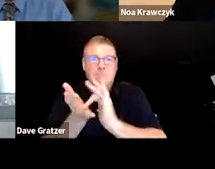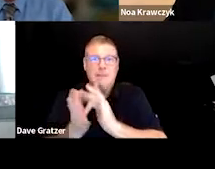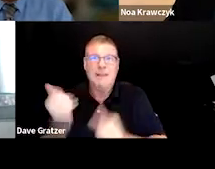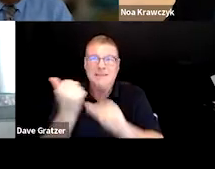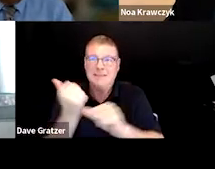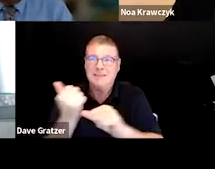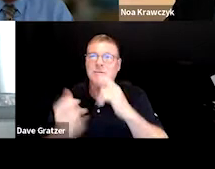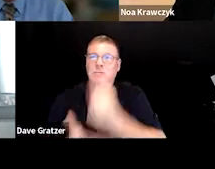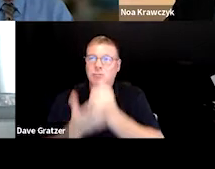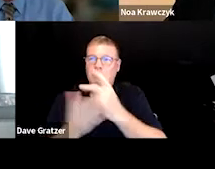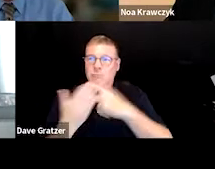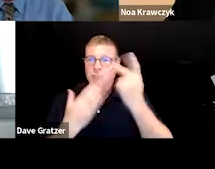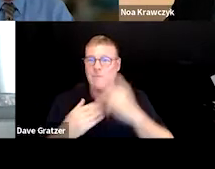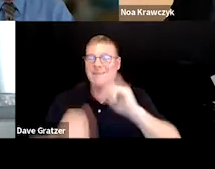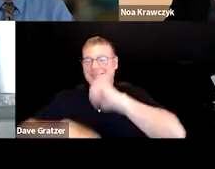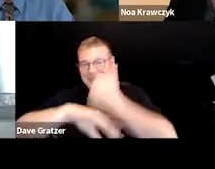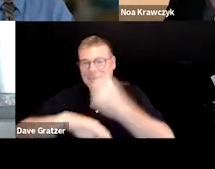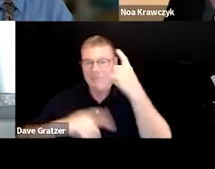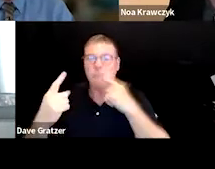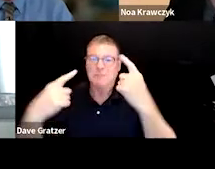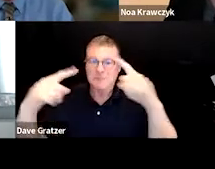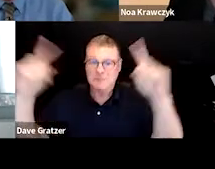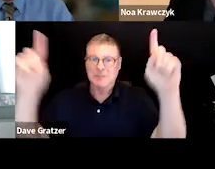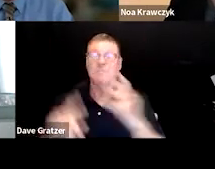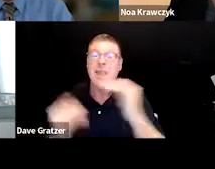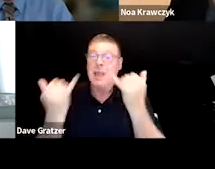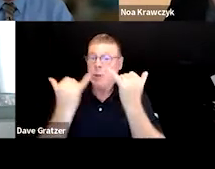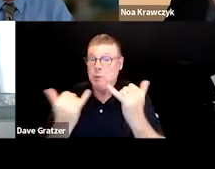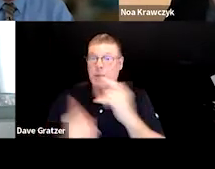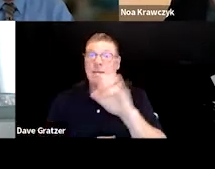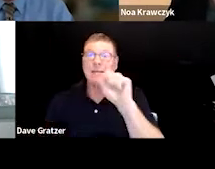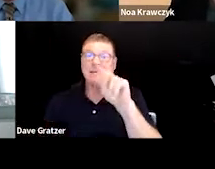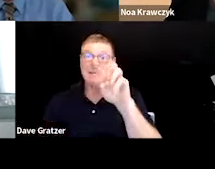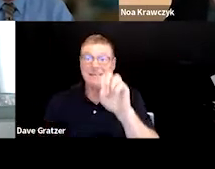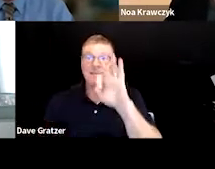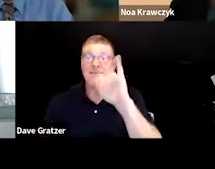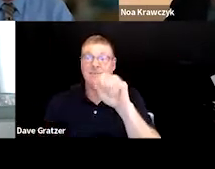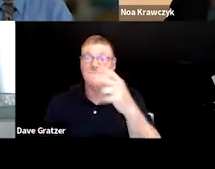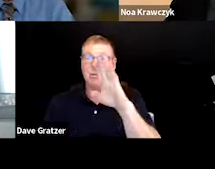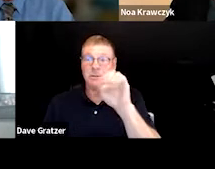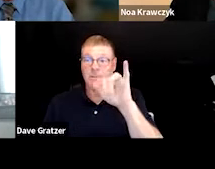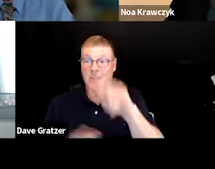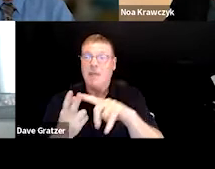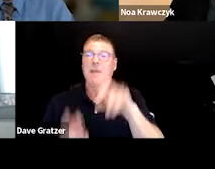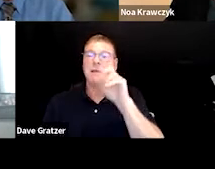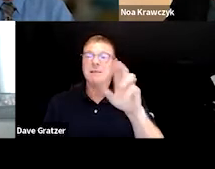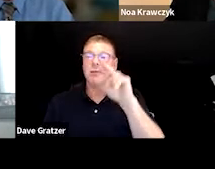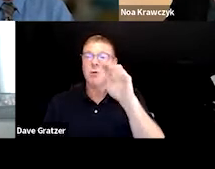Setting Up for Success. And the presenters today are Steve Fishbein, Dr. Noa Krawczyk and Sharon Bean.